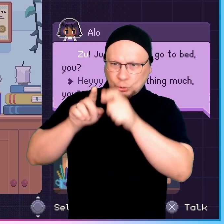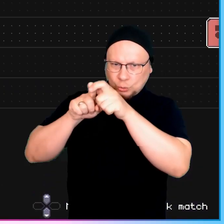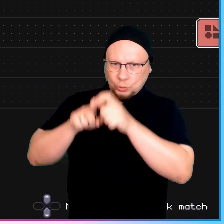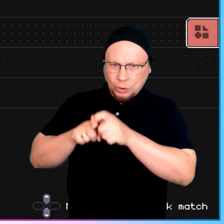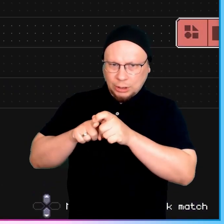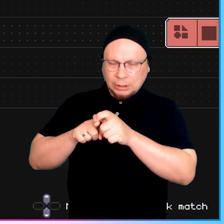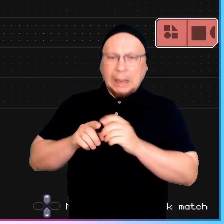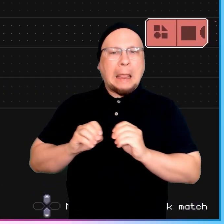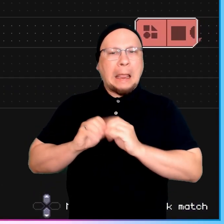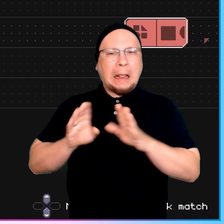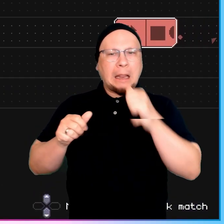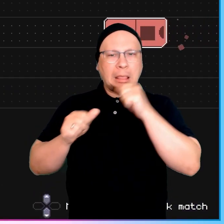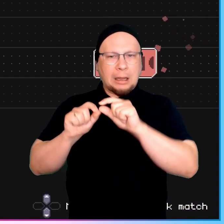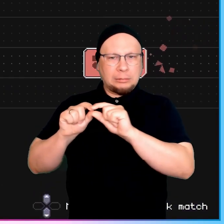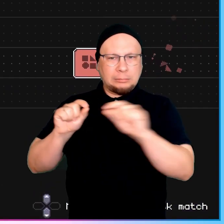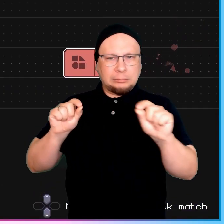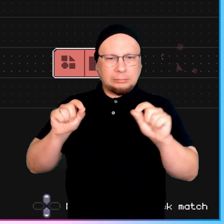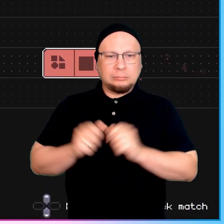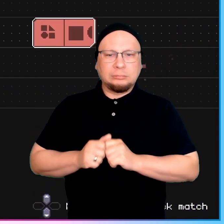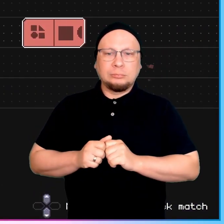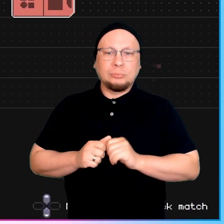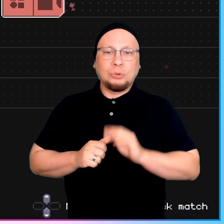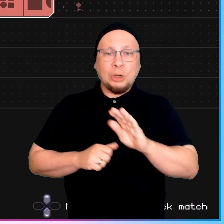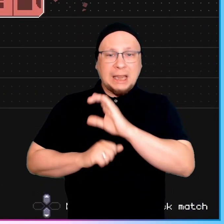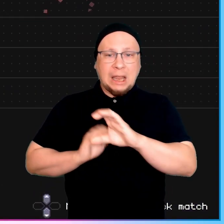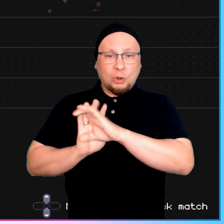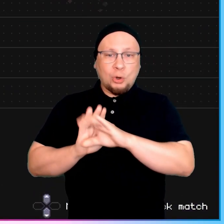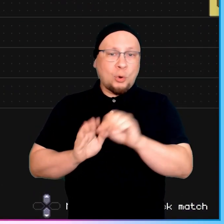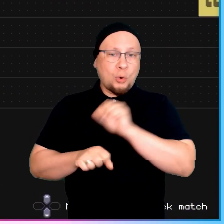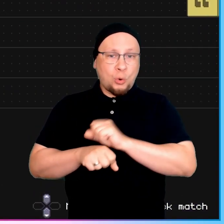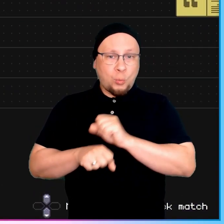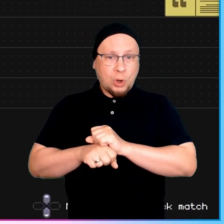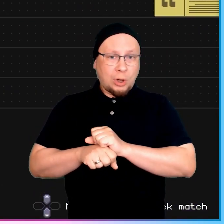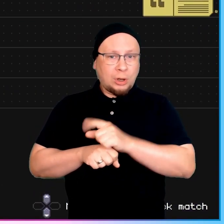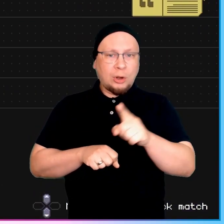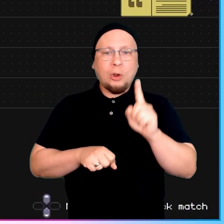You’ll work from home as a junior video editor. Here you’ll match snippets to